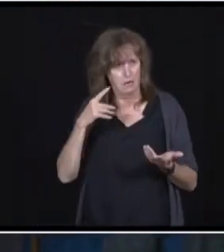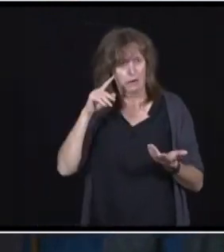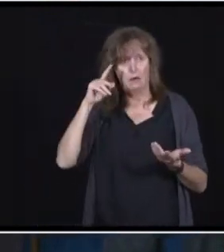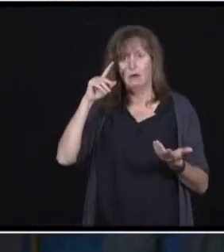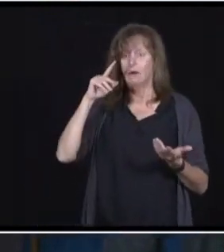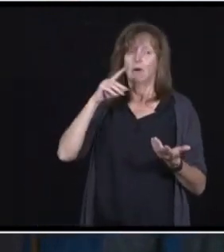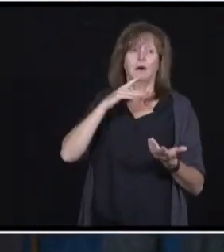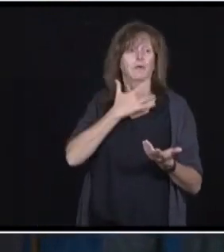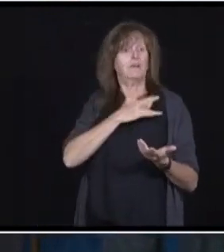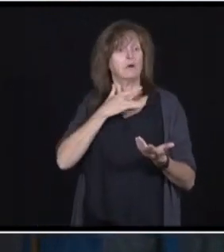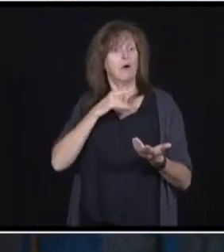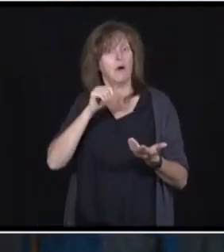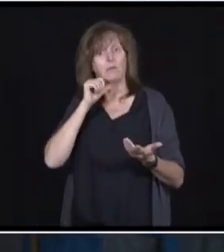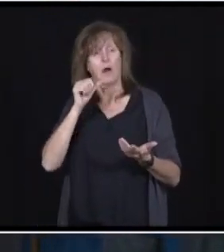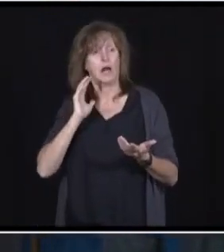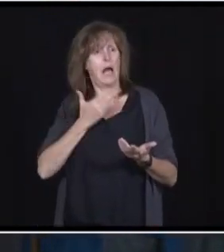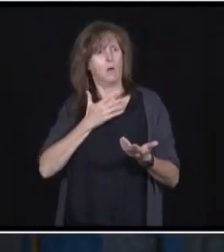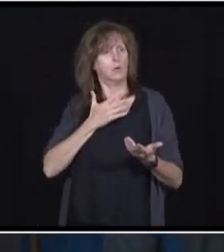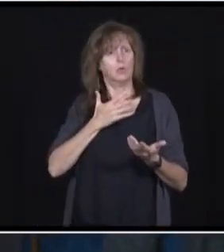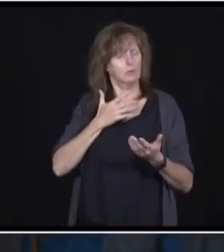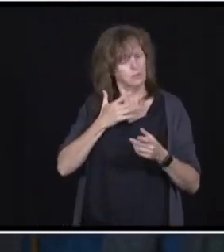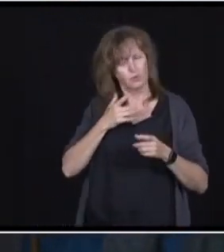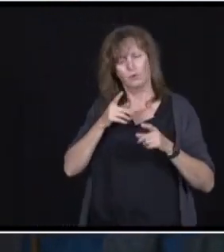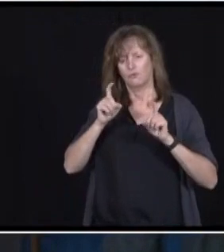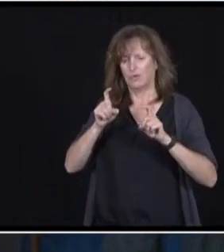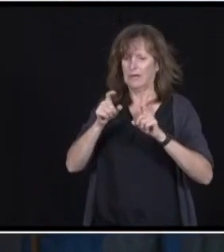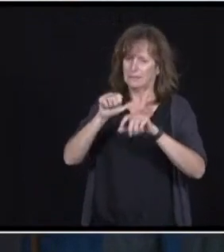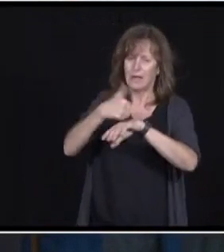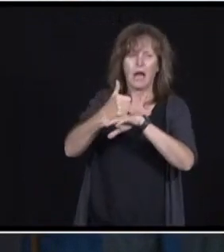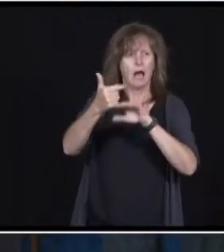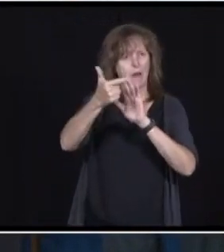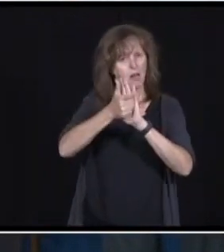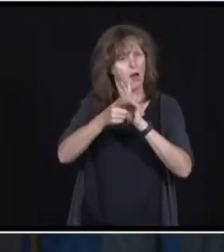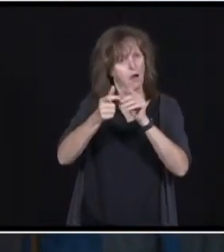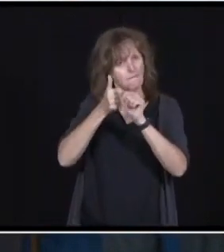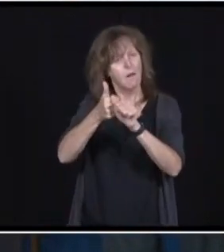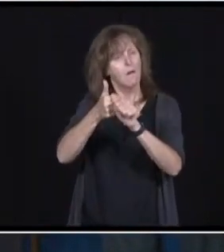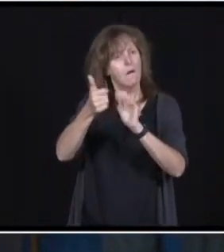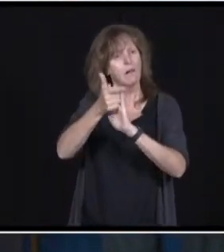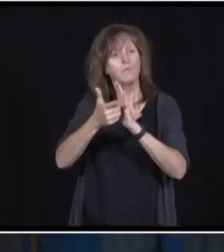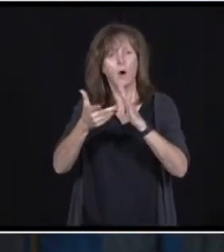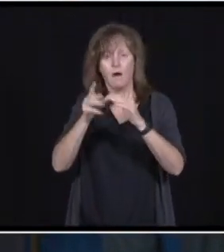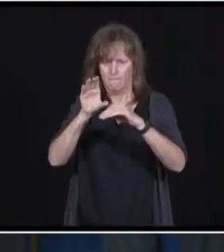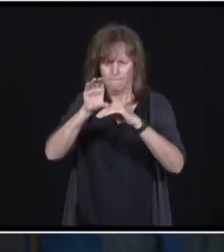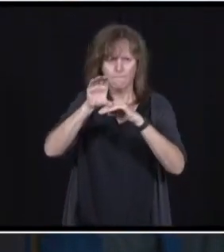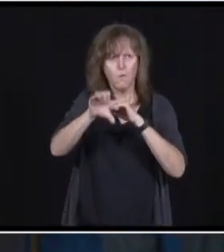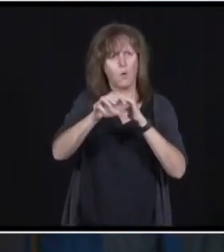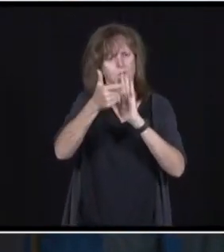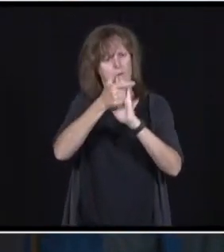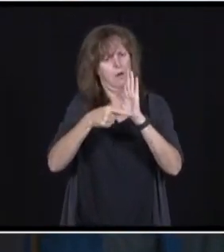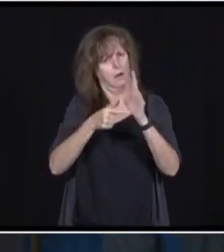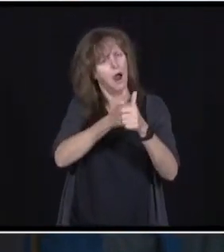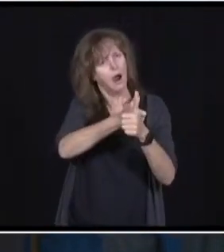in the province directly directing police and bylaw officers to find people? I'm asking as enforcement in the past couple weeks have